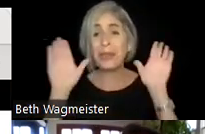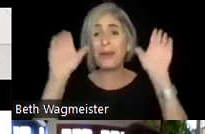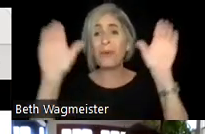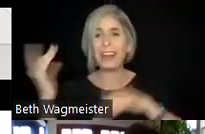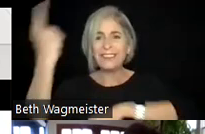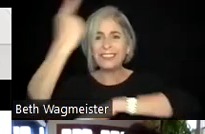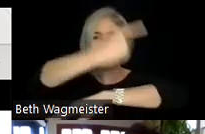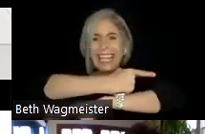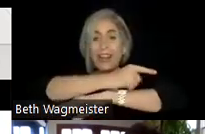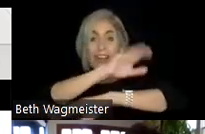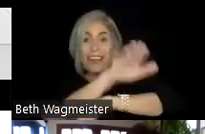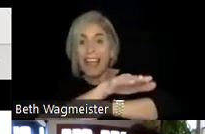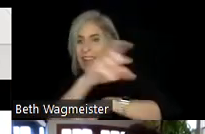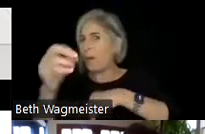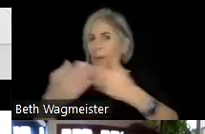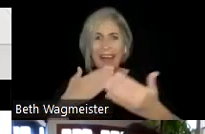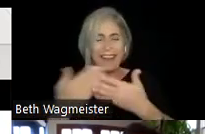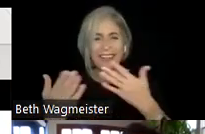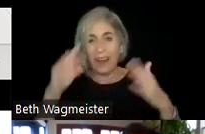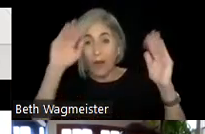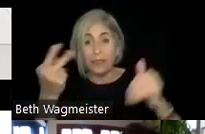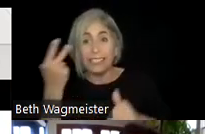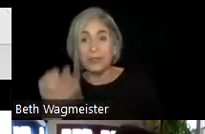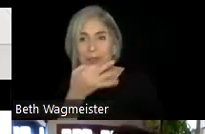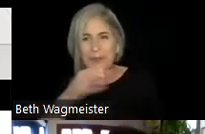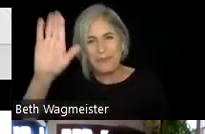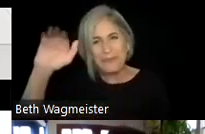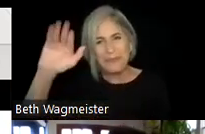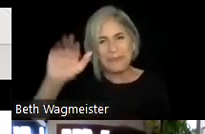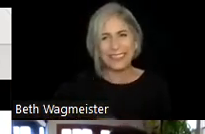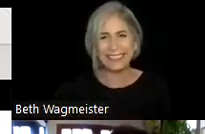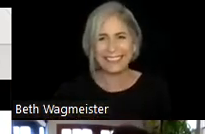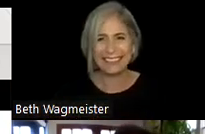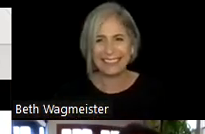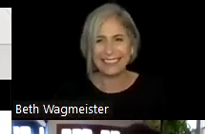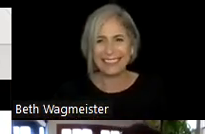from G3ict for all of the work they have done. Signing off. Thank you so much. Have a great rest of the day, evening,